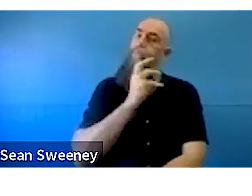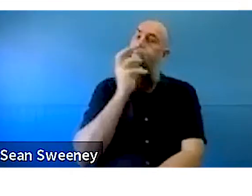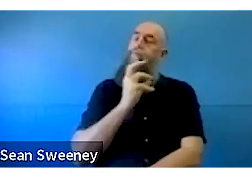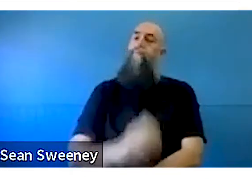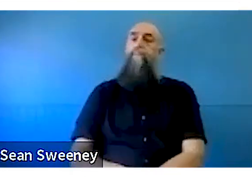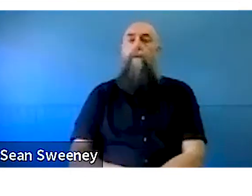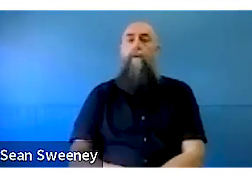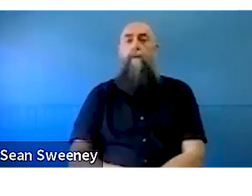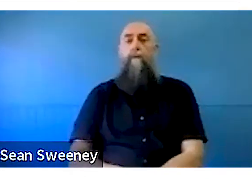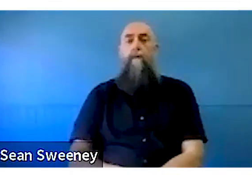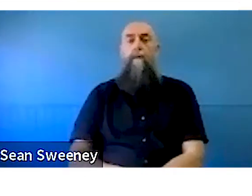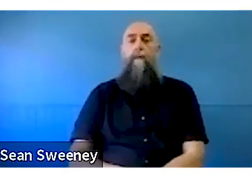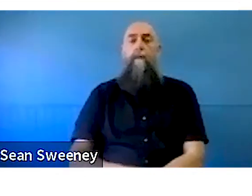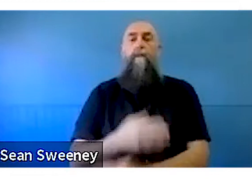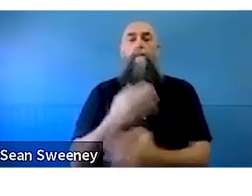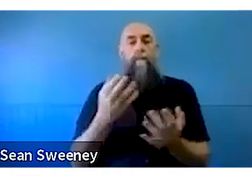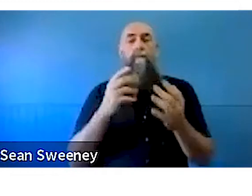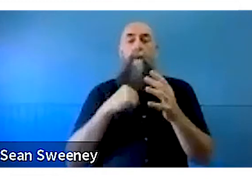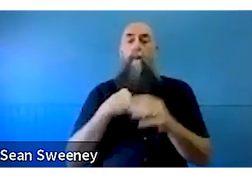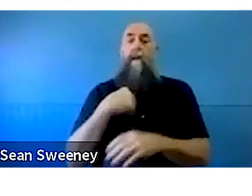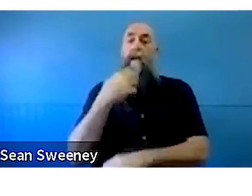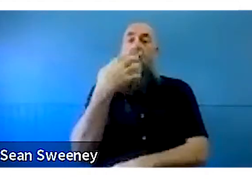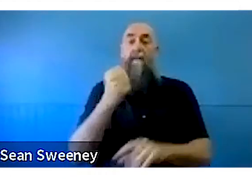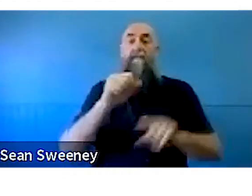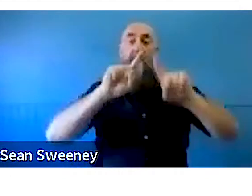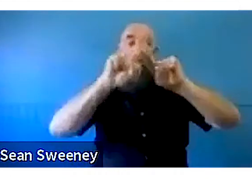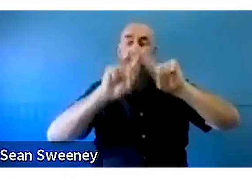And there are particularly types of disability which are worse.